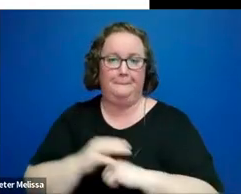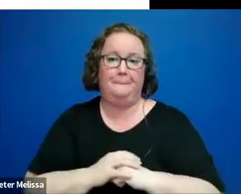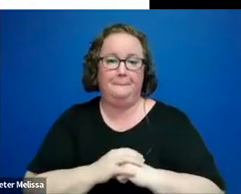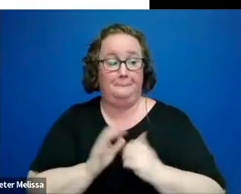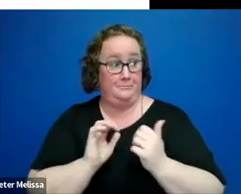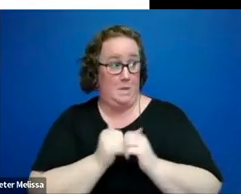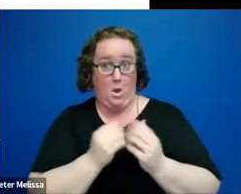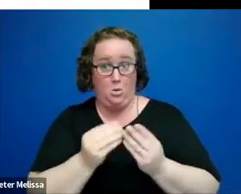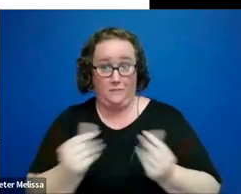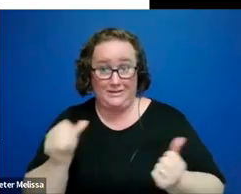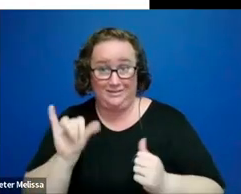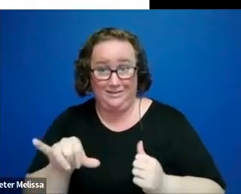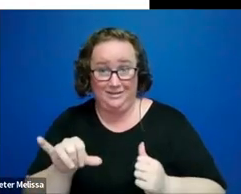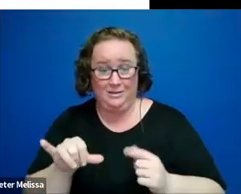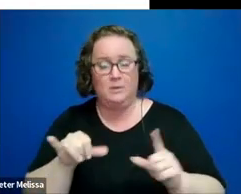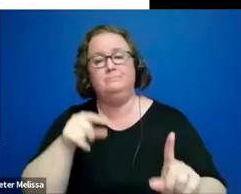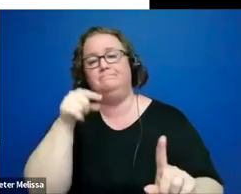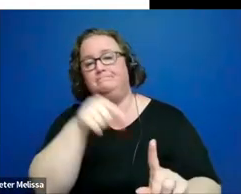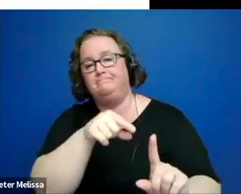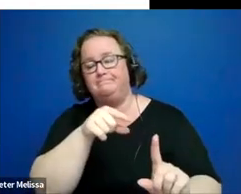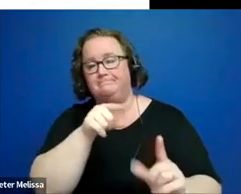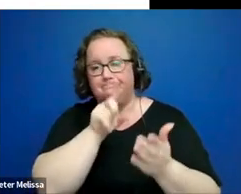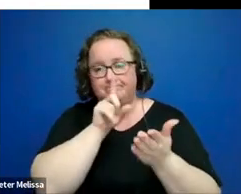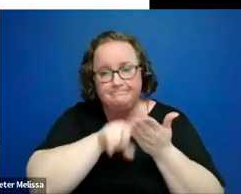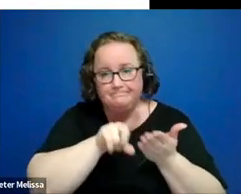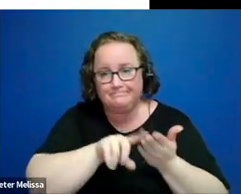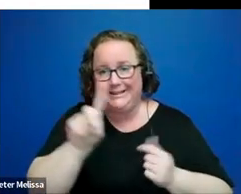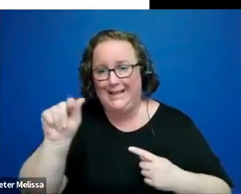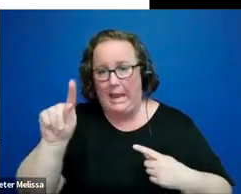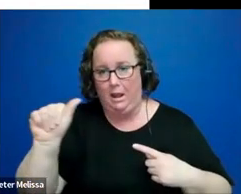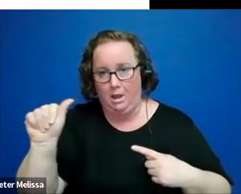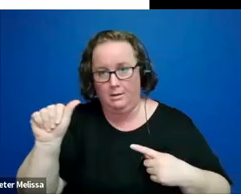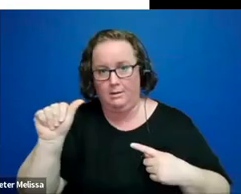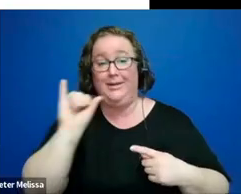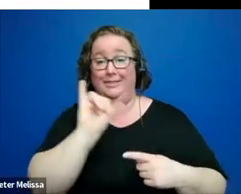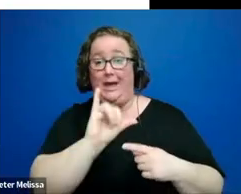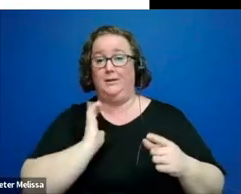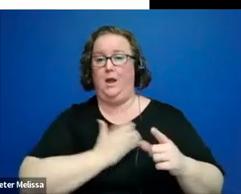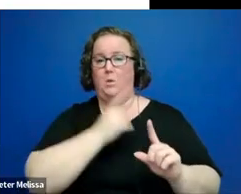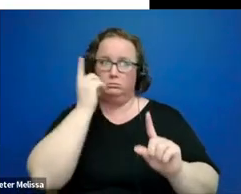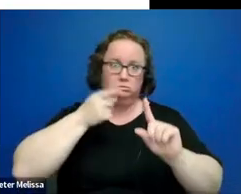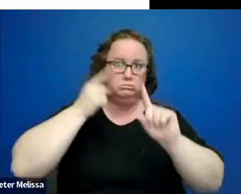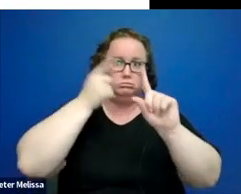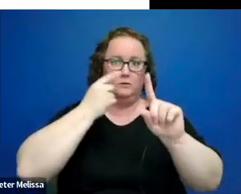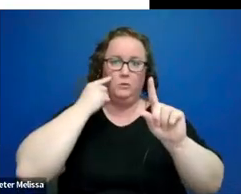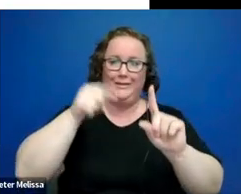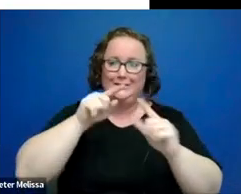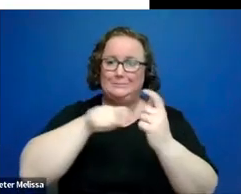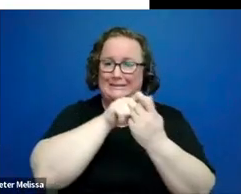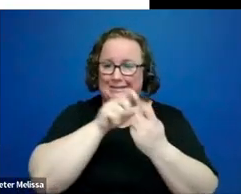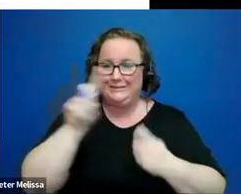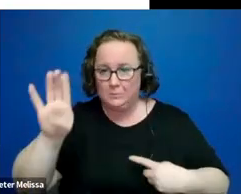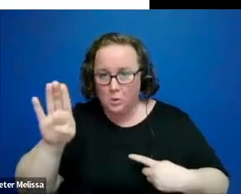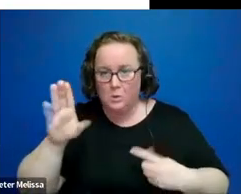looking at the data. And that was our aim with this particular dashboard, which is to show you this